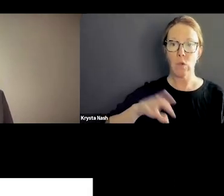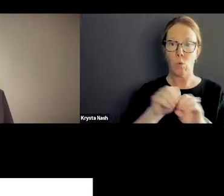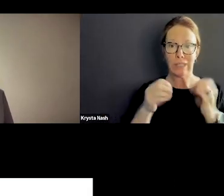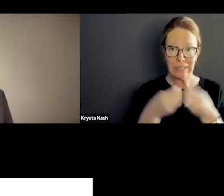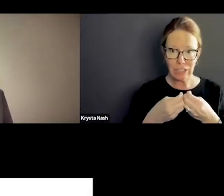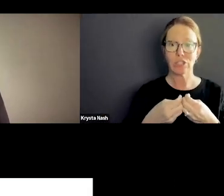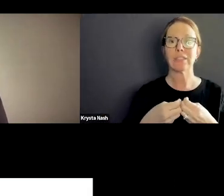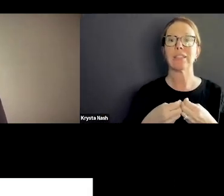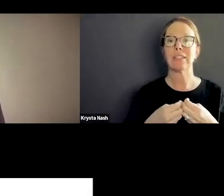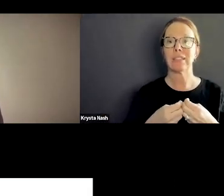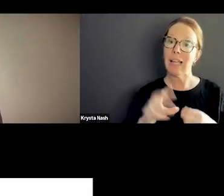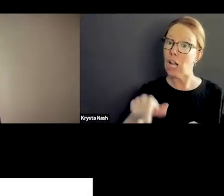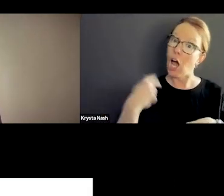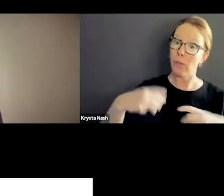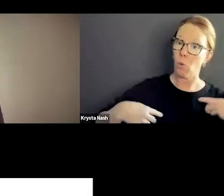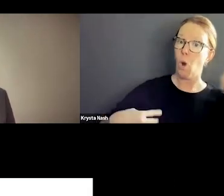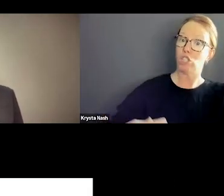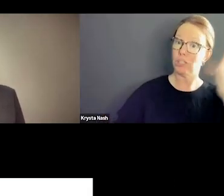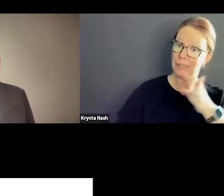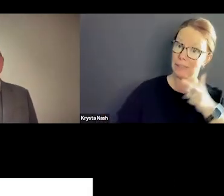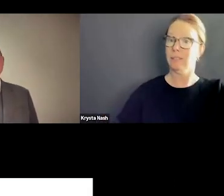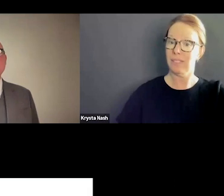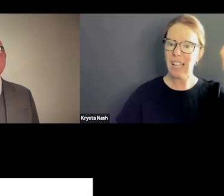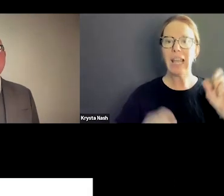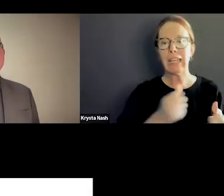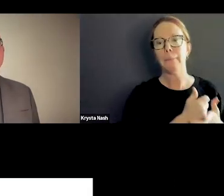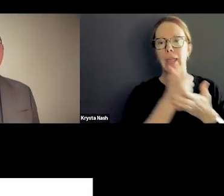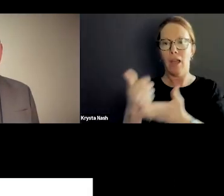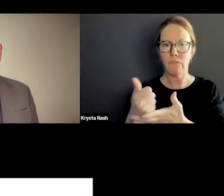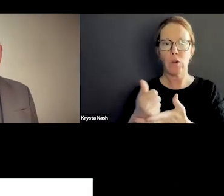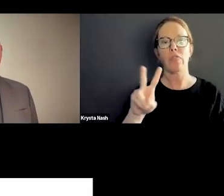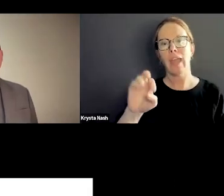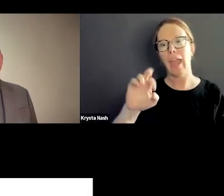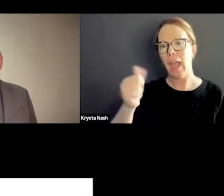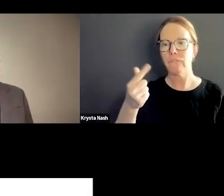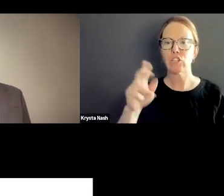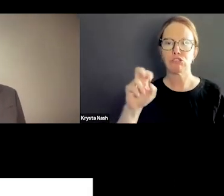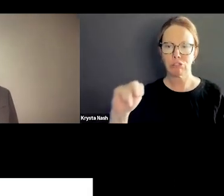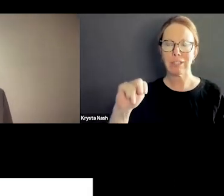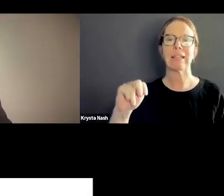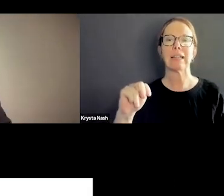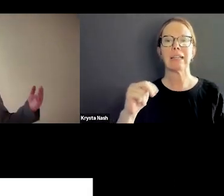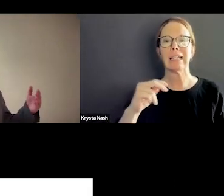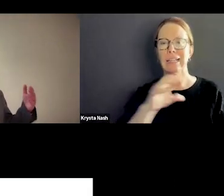Mesa and the other Washington, I can be helpful to you. The Evergreen Council on Problem Gambling is also a website that has that.